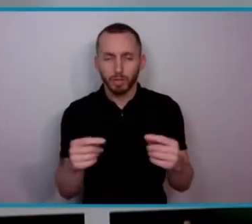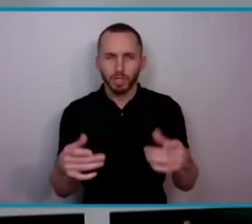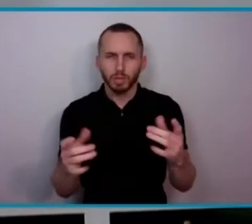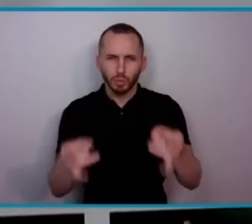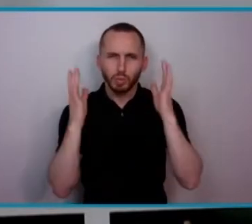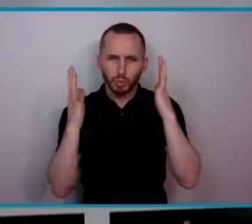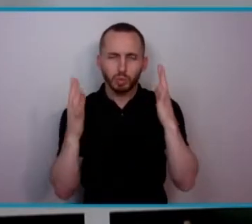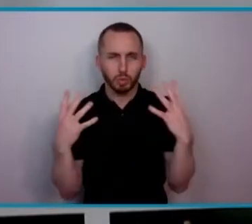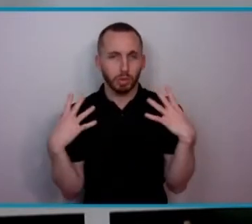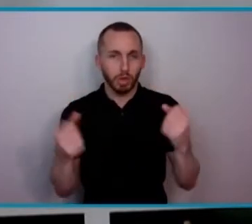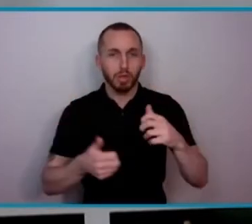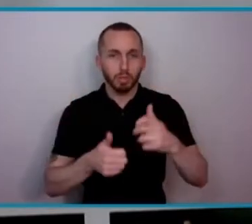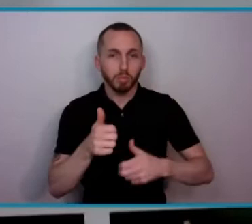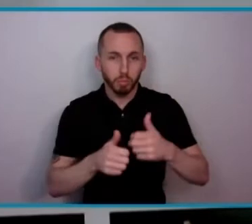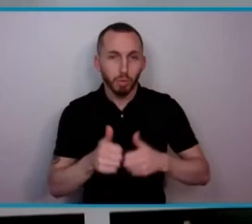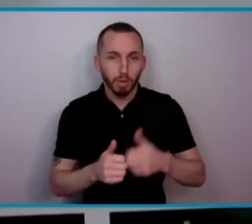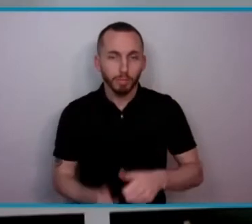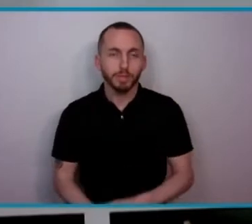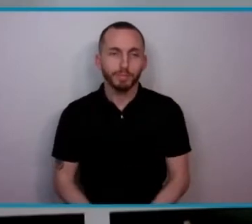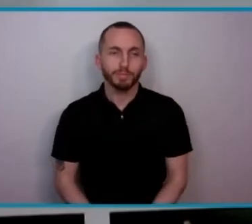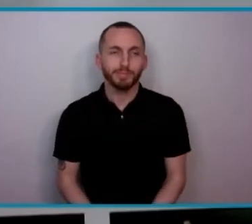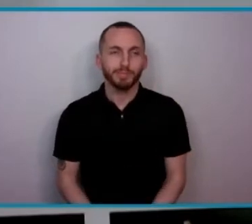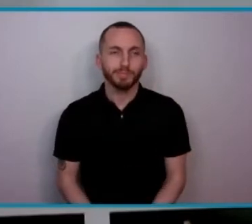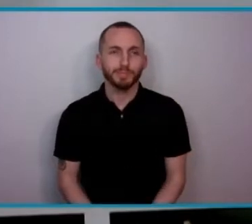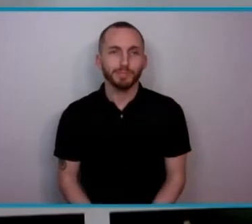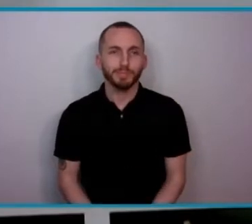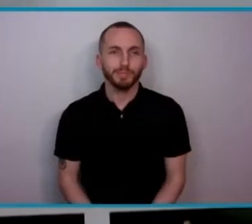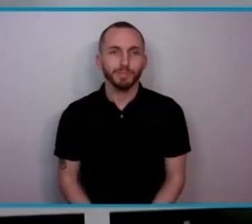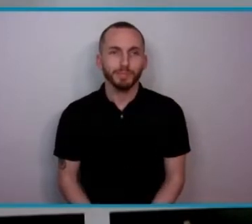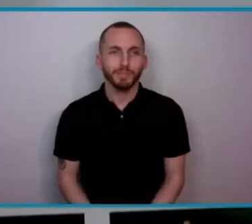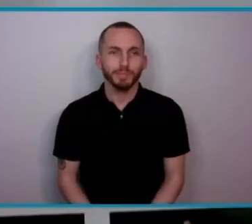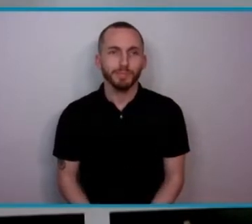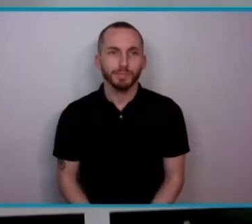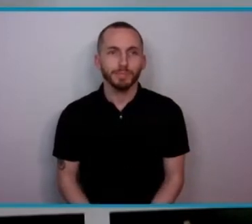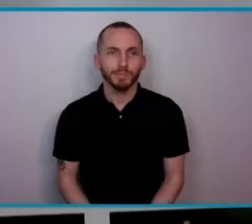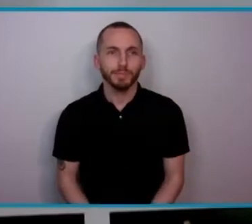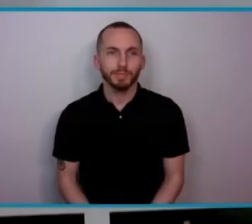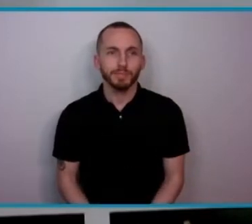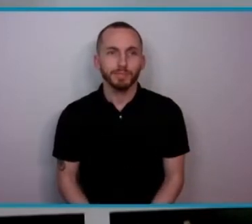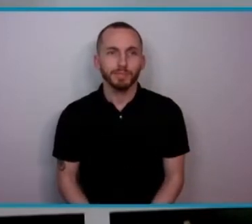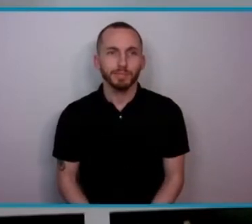familiar with the consequences of not so effective treatment for chronic pain.